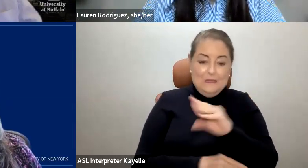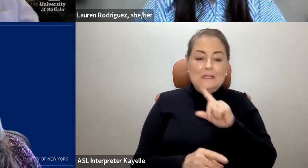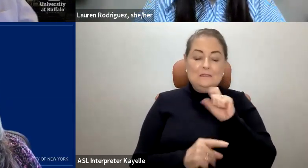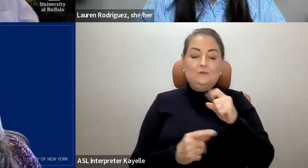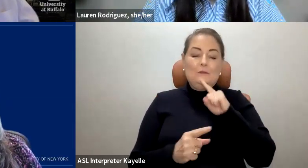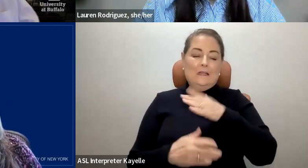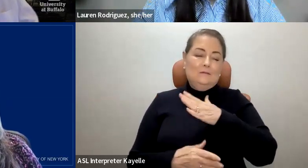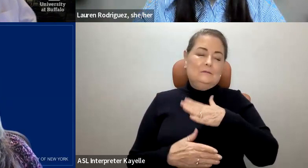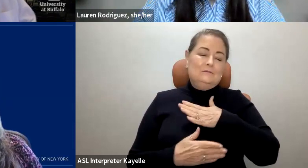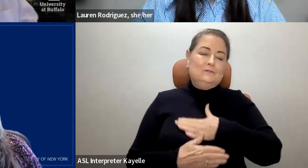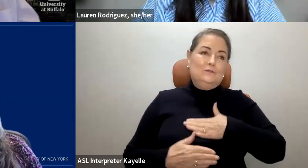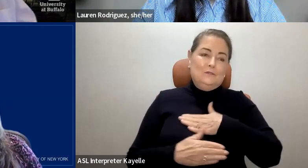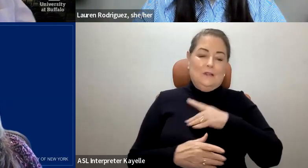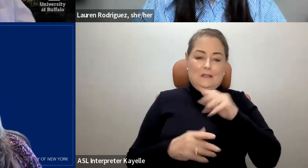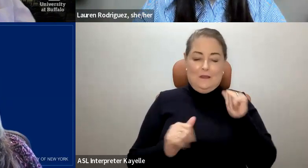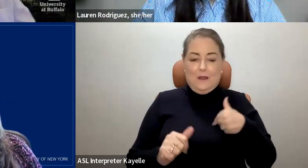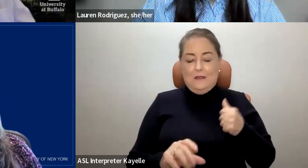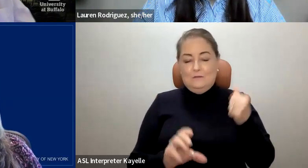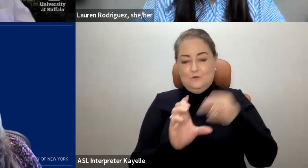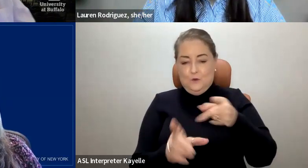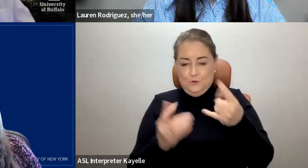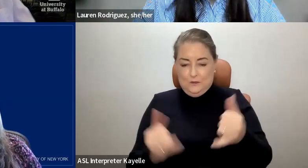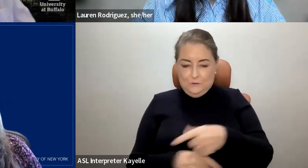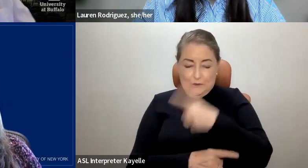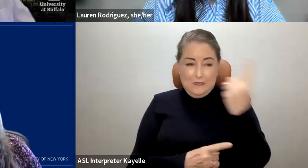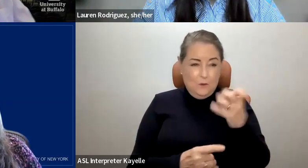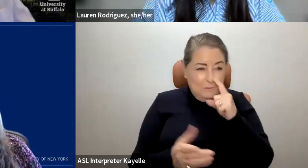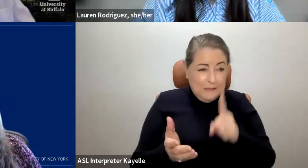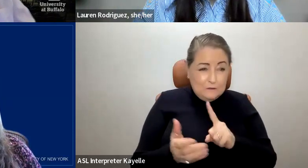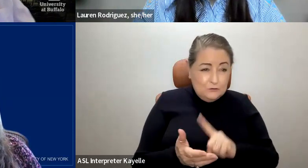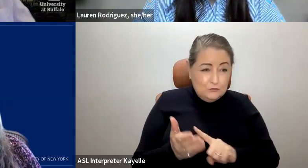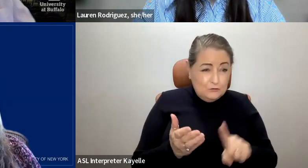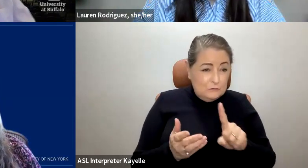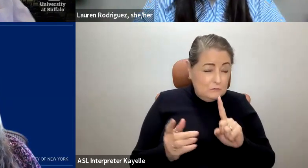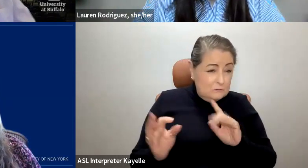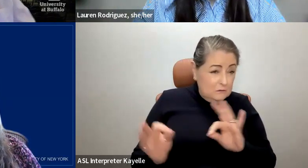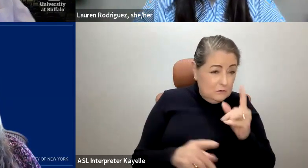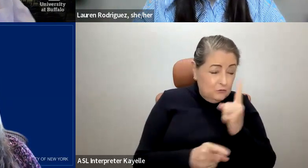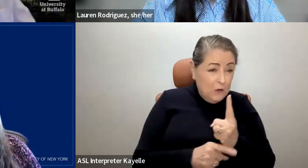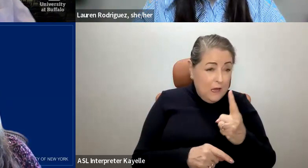session here today. I'd like to just do a check to make sure you're seeing the right presentation slide could, Lauren